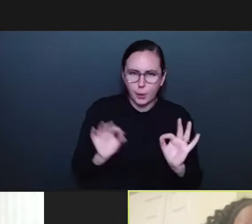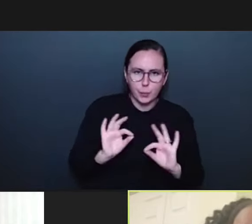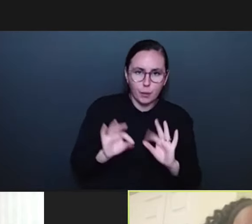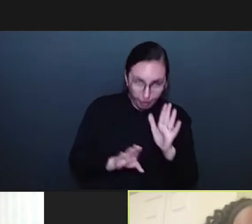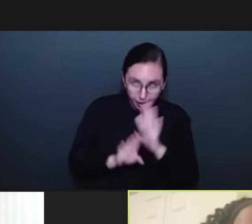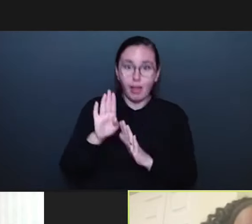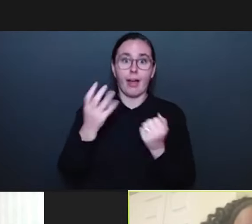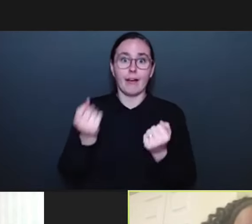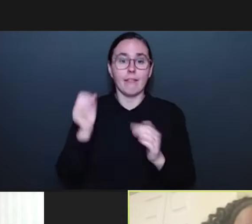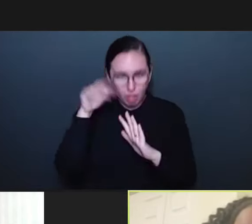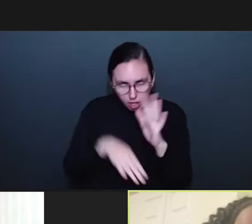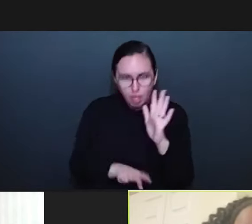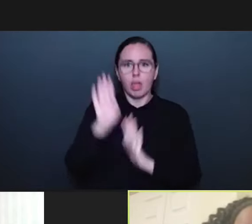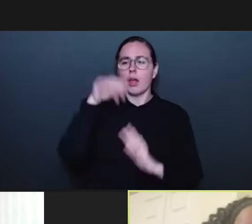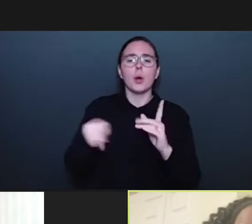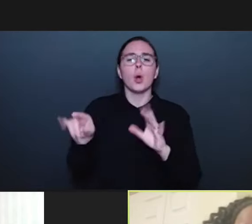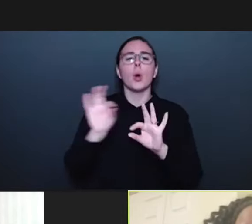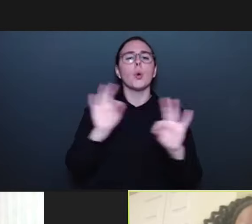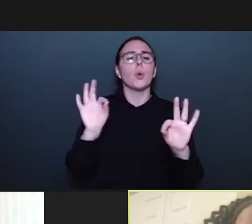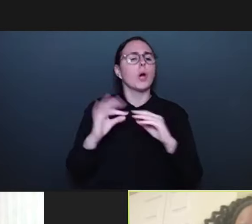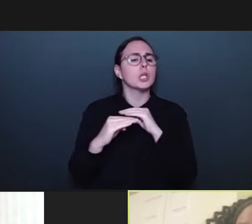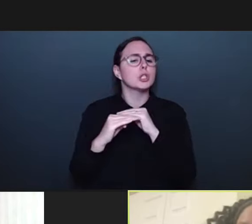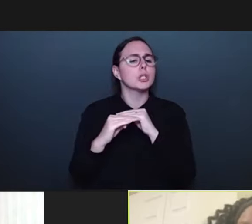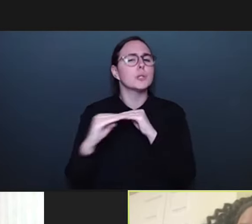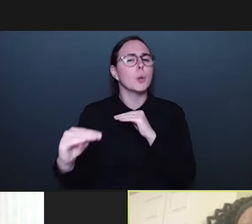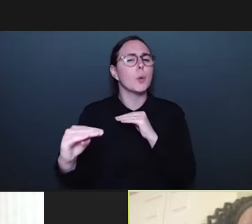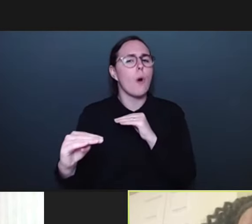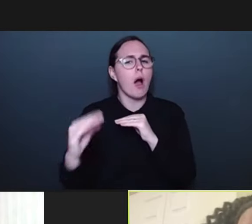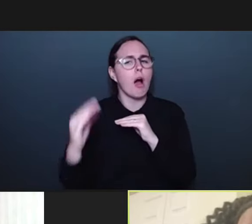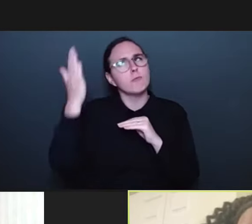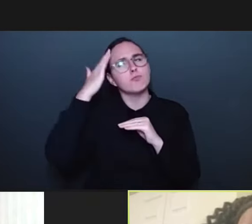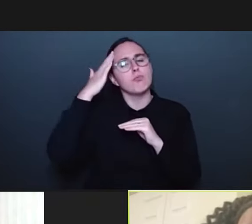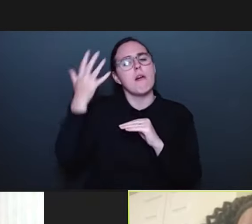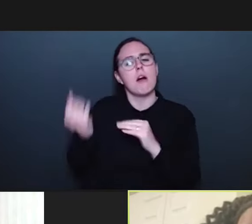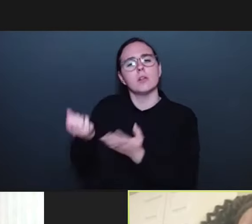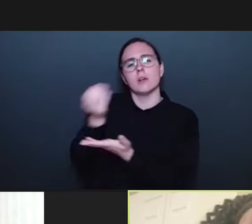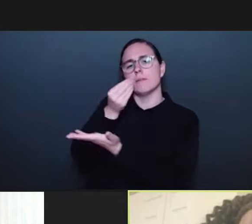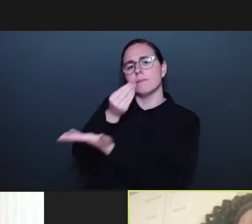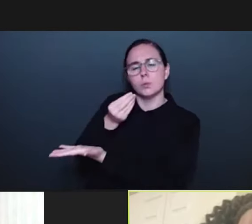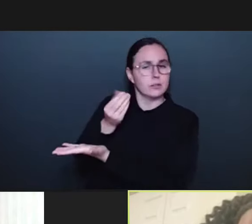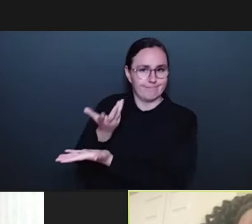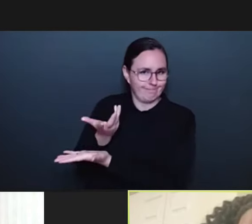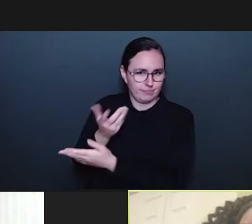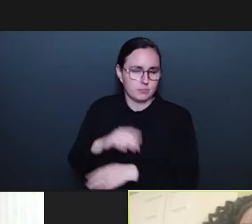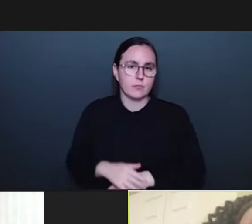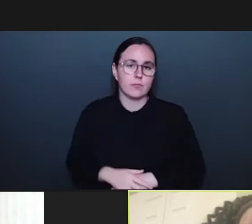but most of the Latin America and Asia, a lot of the producers are smallholder farmers and these